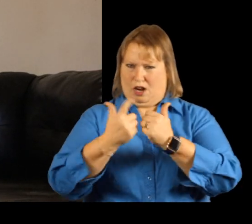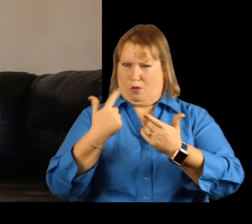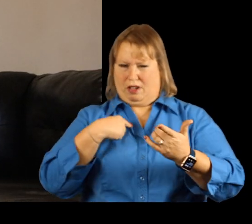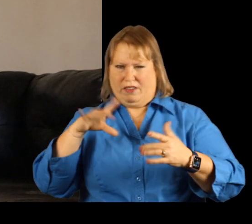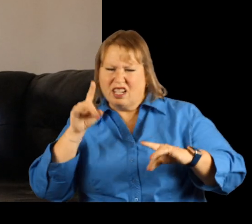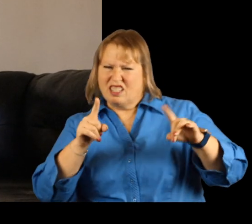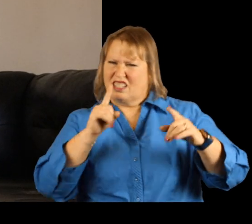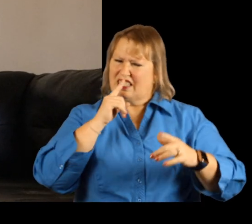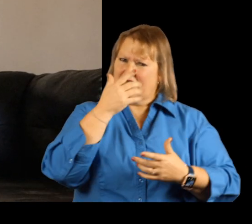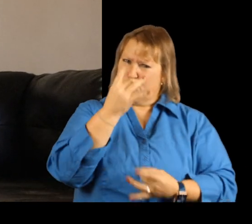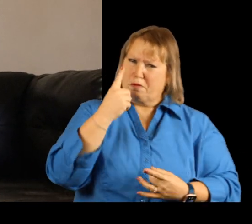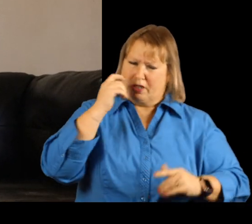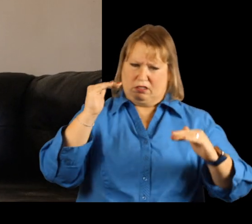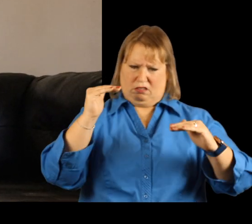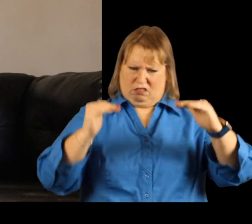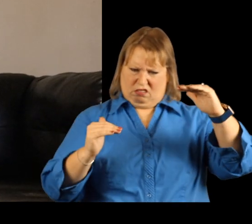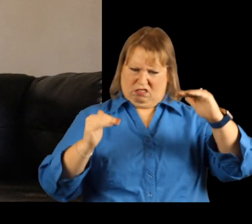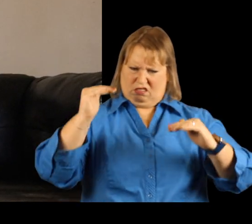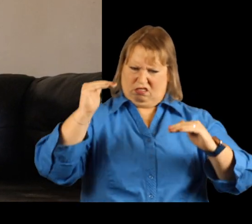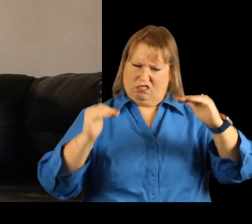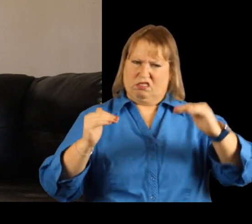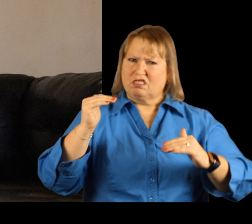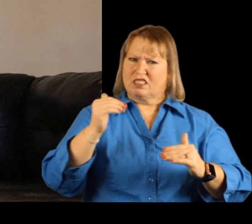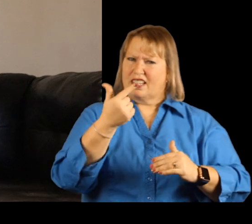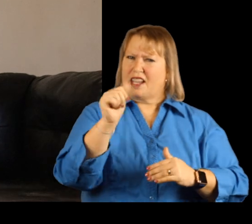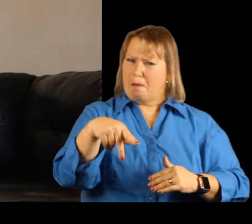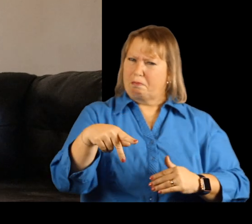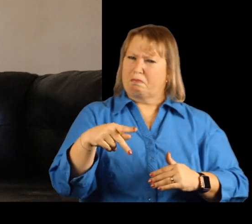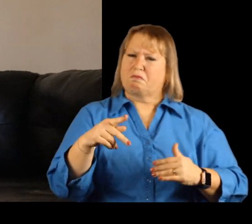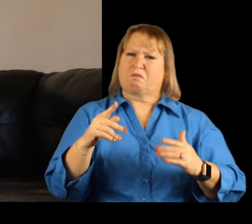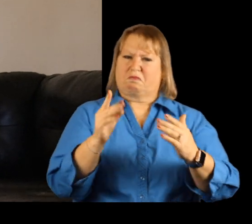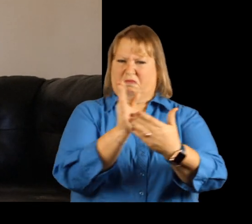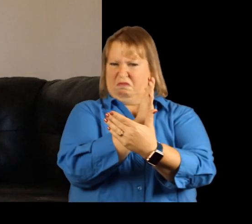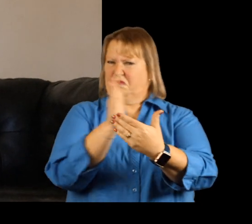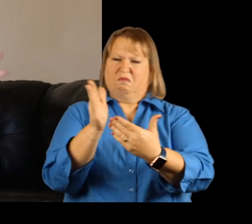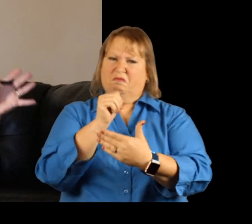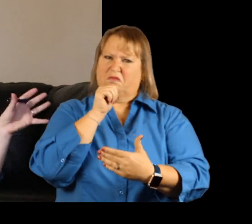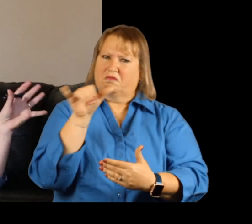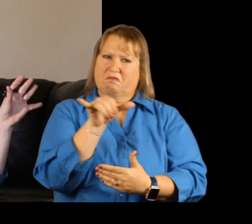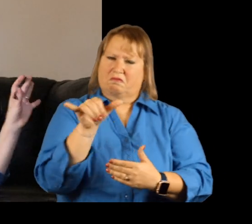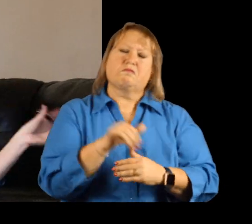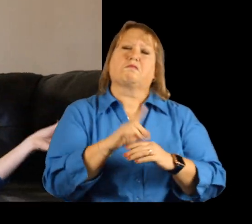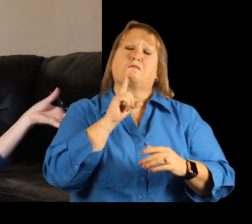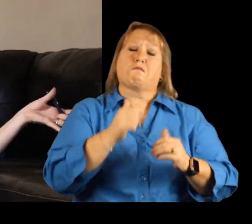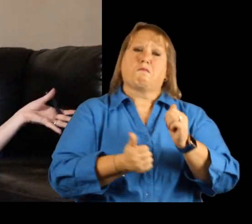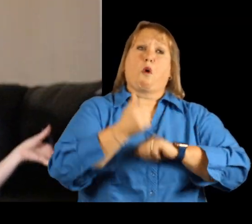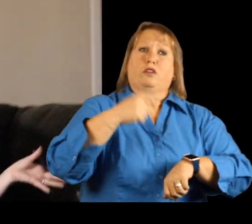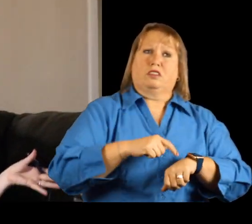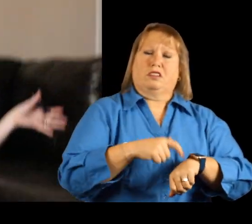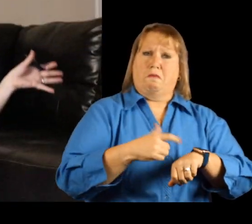Um, it is a little interesting in the fact, that there seems to be a gap because typically they understand it